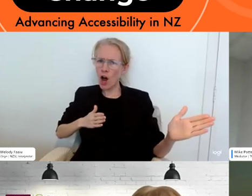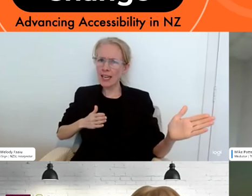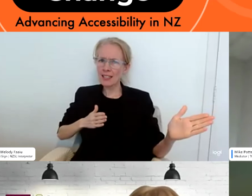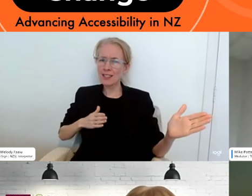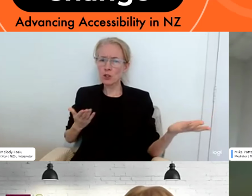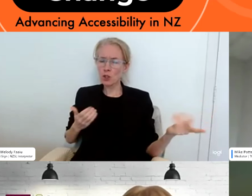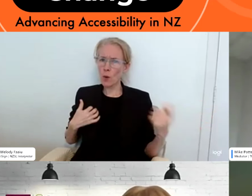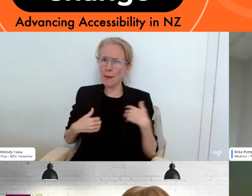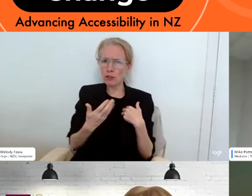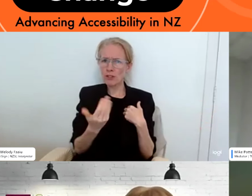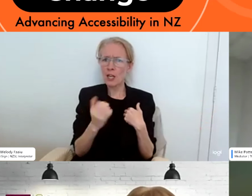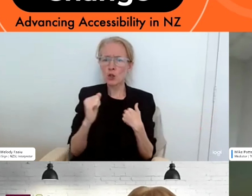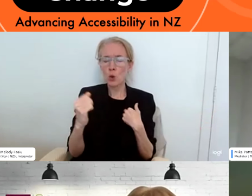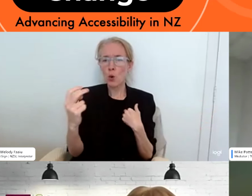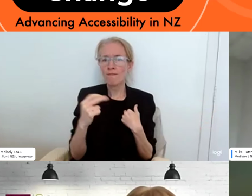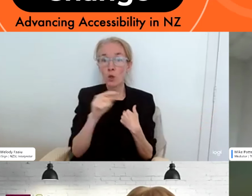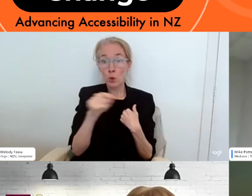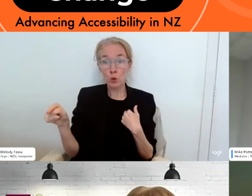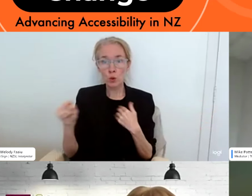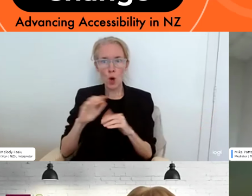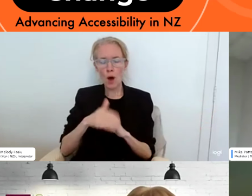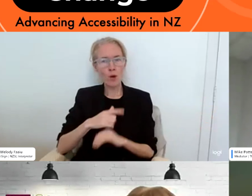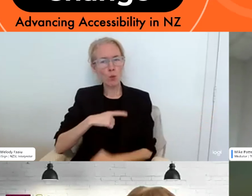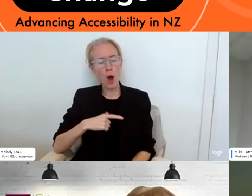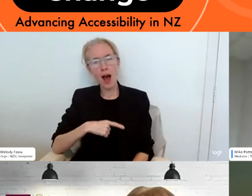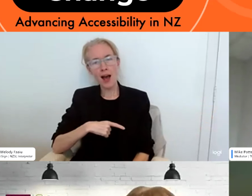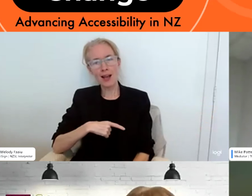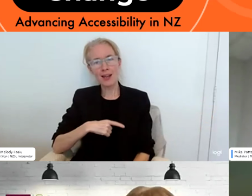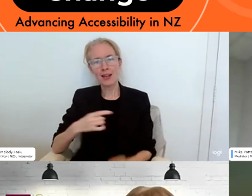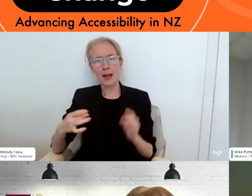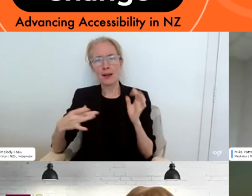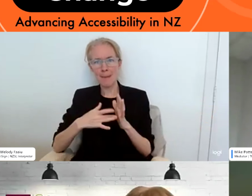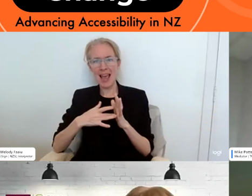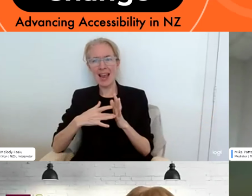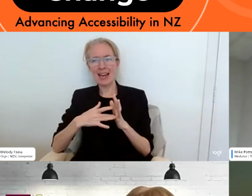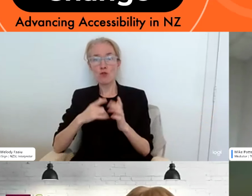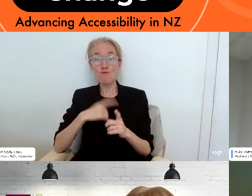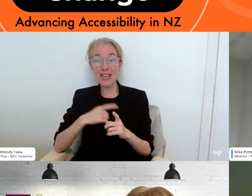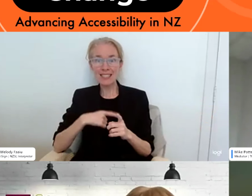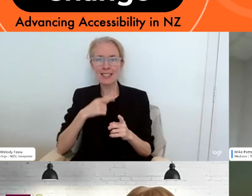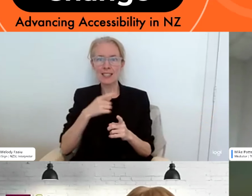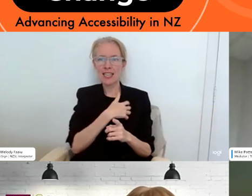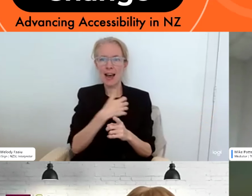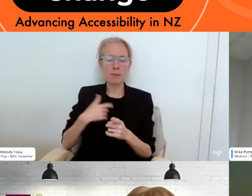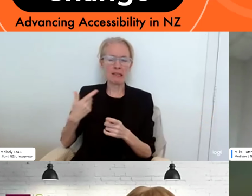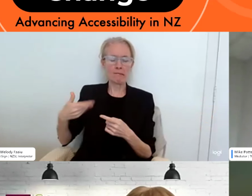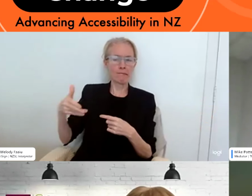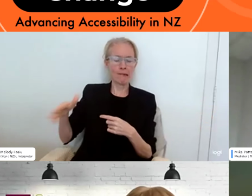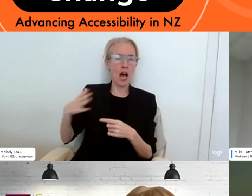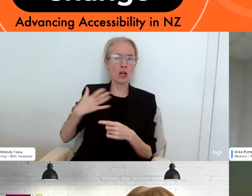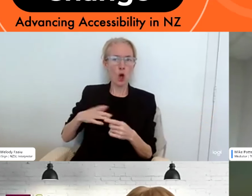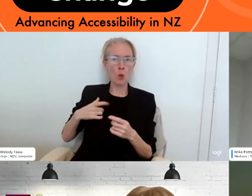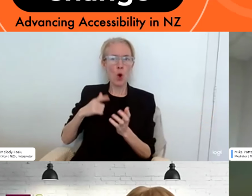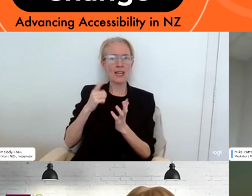from you your perspective, what do you think are the main road blocks for passing meaningful legislation with enforceable standards, make